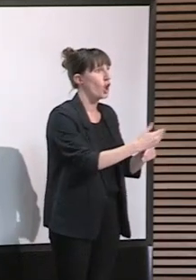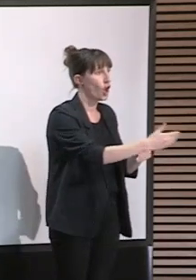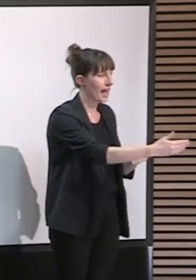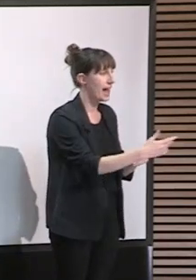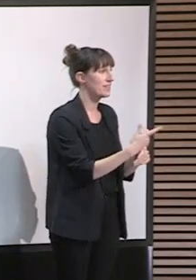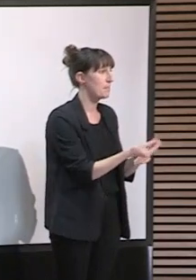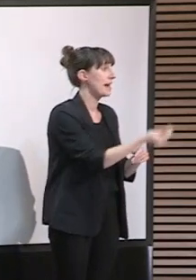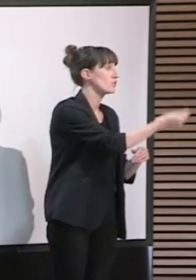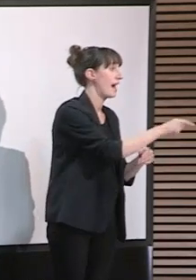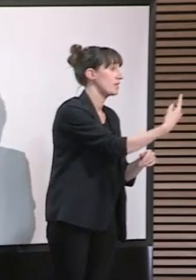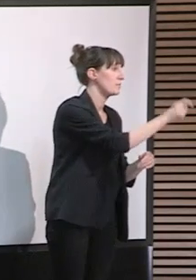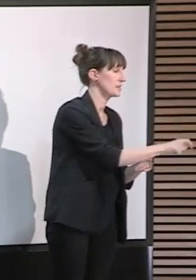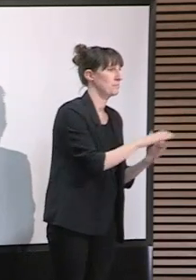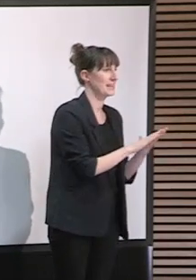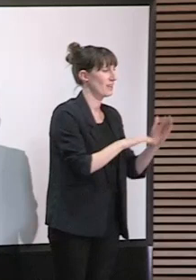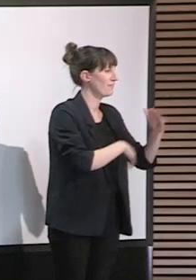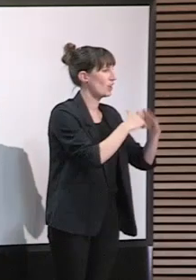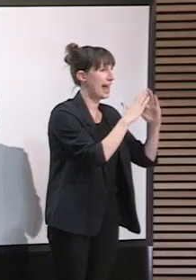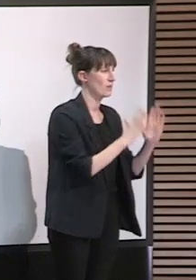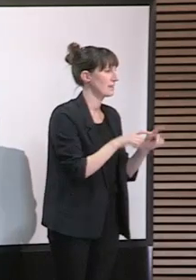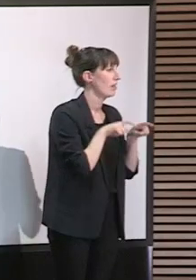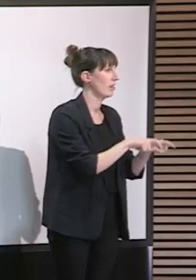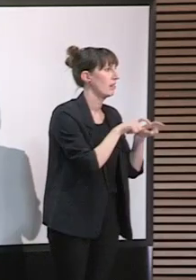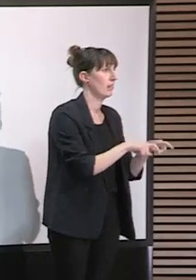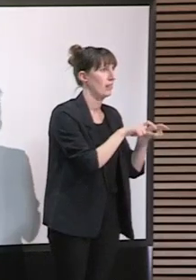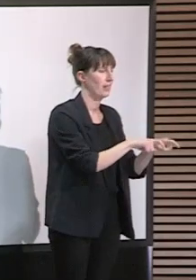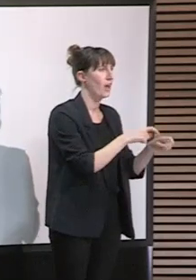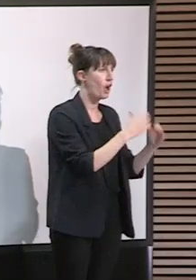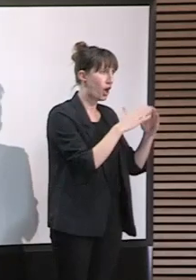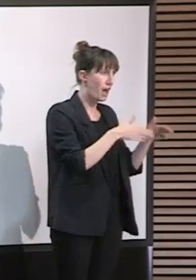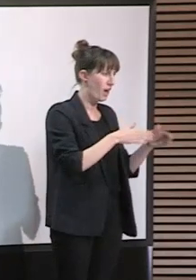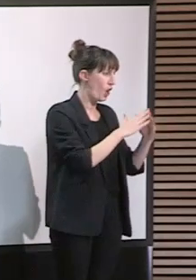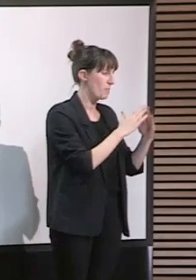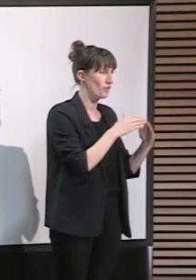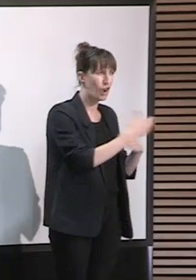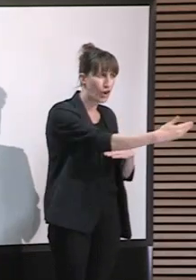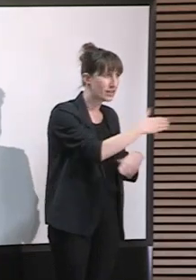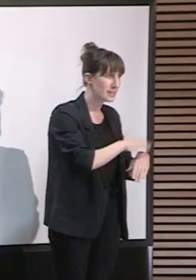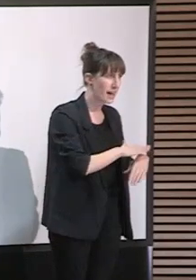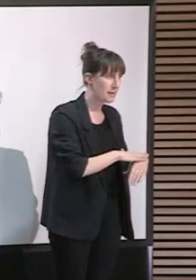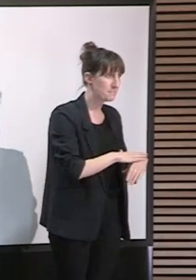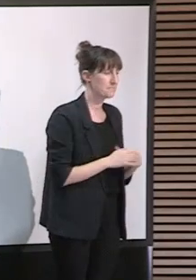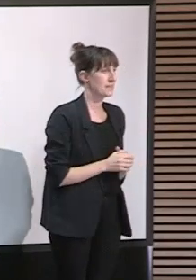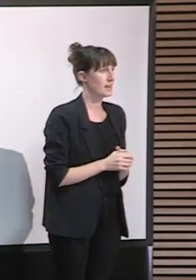zero. This is very much about supporting those families to prevent that infection inside